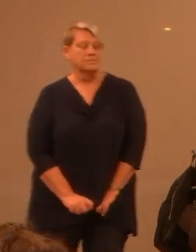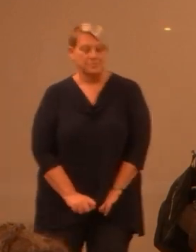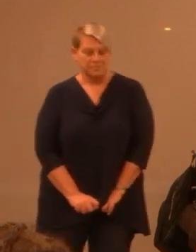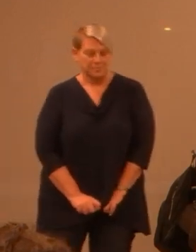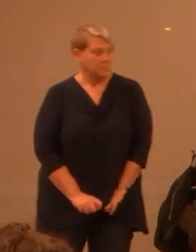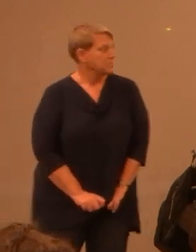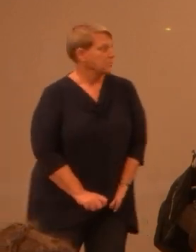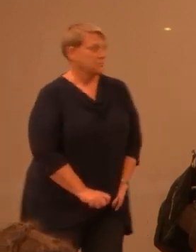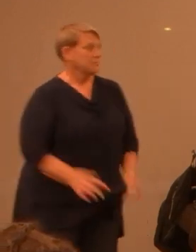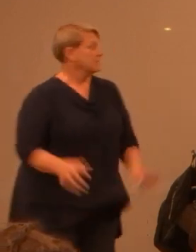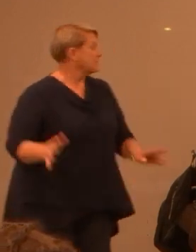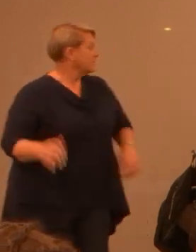Okay, Melanie.